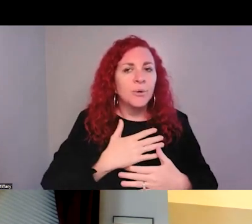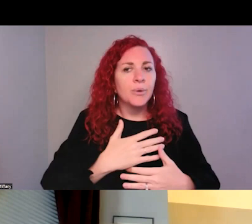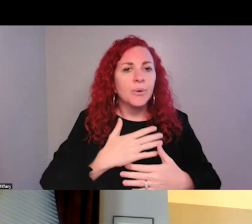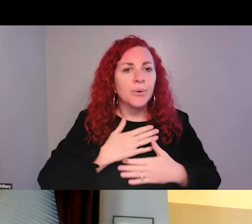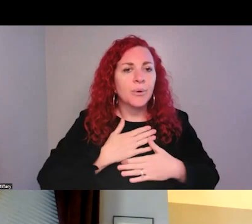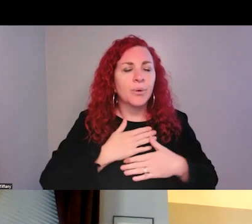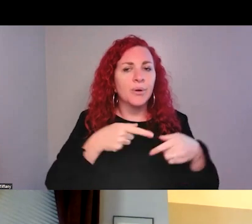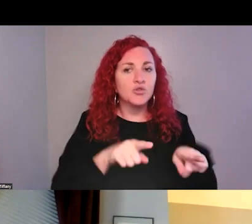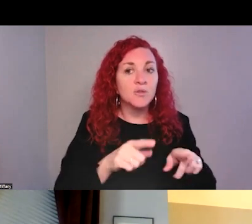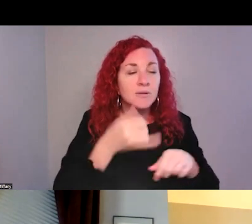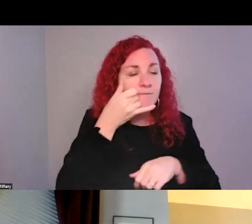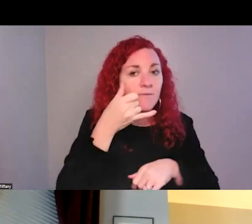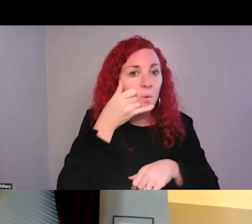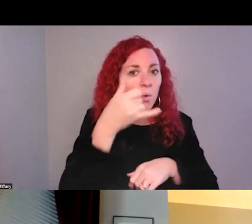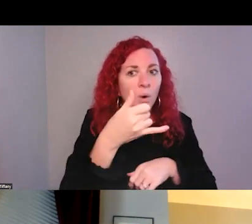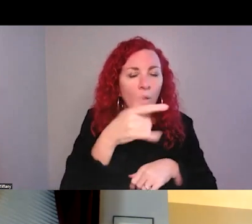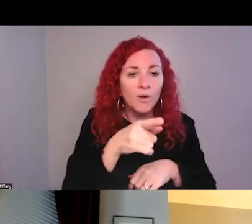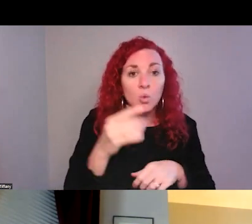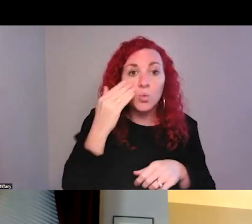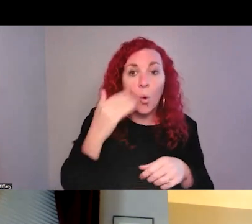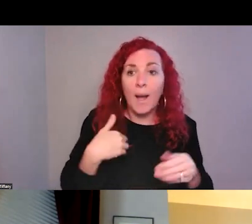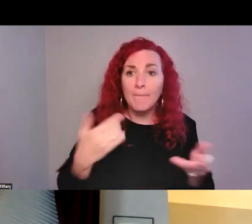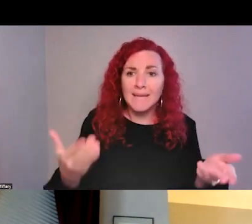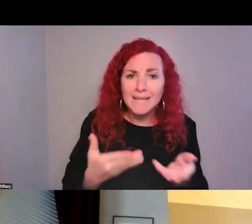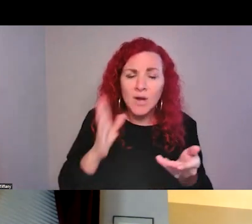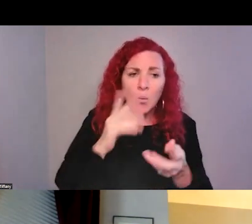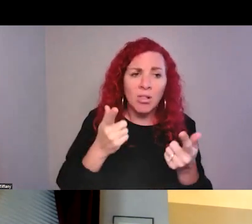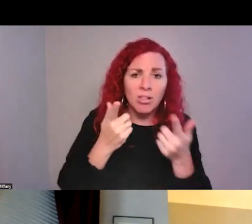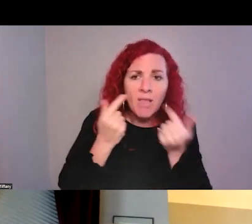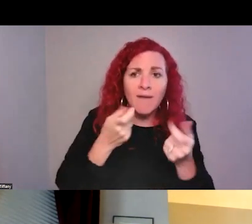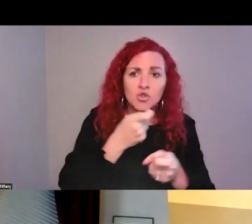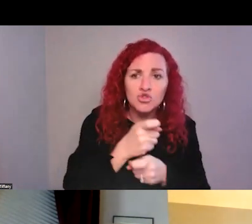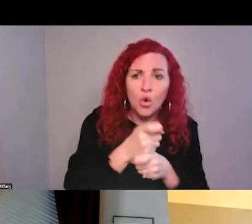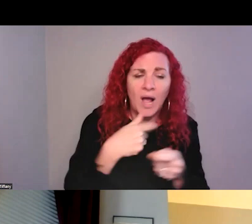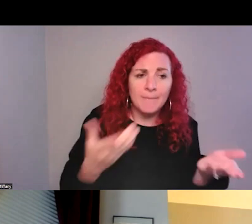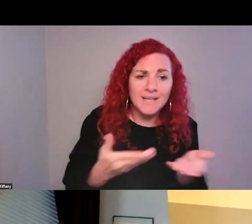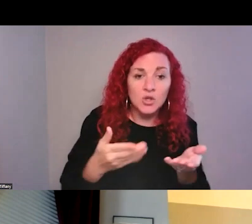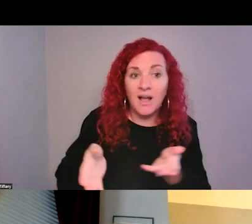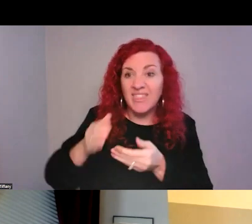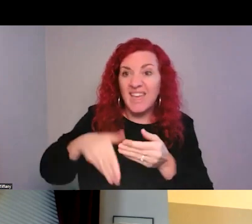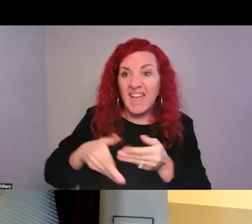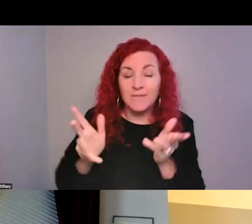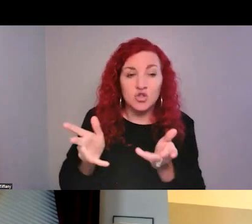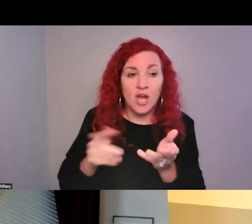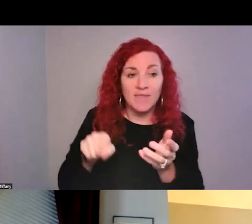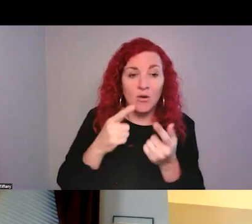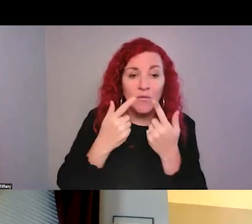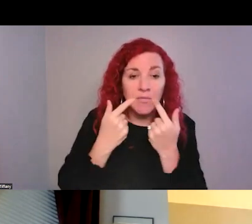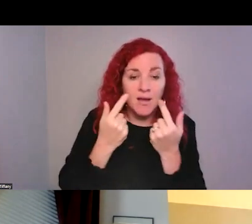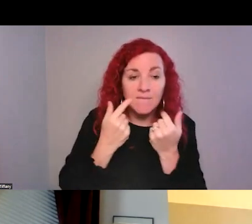ME AND I AM GOING TO LAUGH WITH YOU AND JOKE WITH YOU. : BY THE END OF THE CHAT I AM GOING TO GET THEM TO LAUGH AND